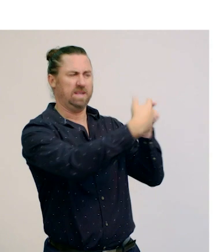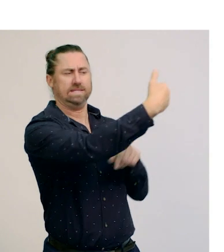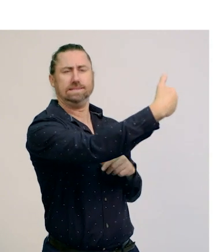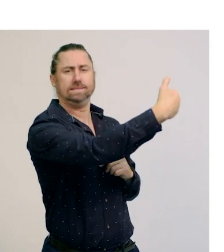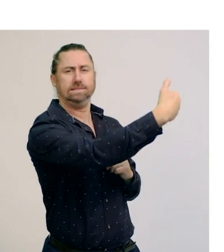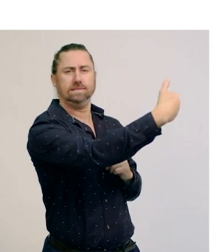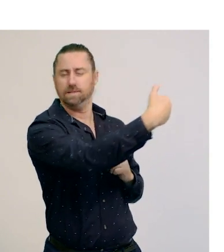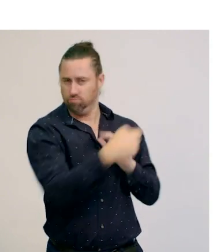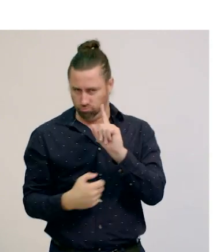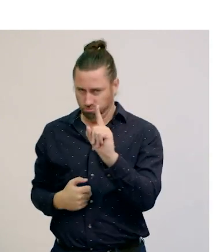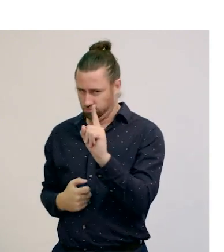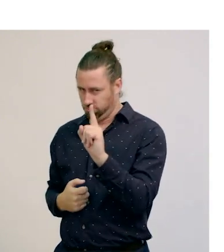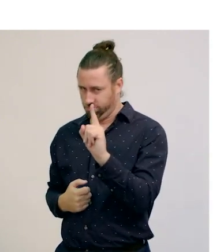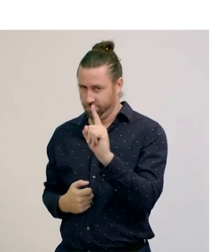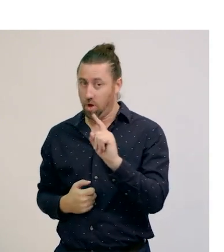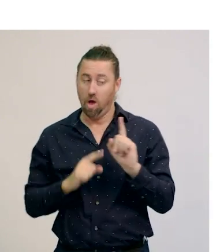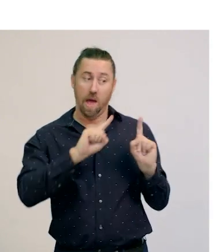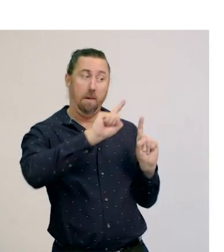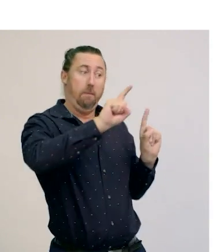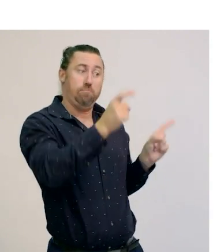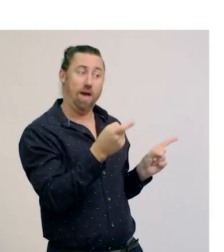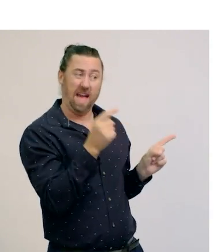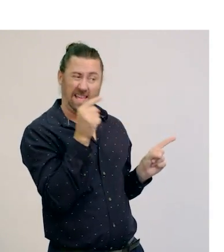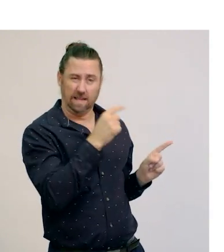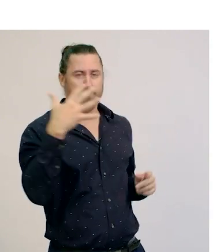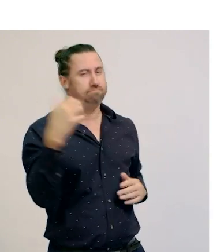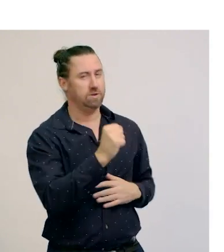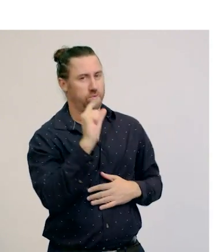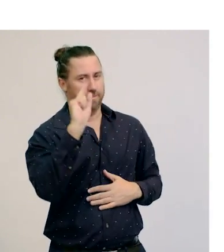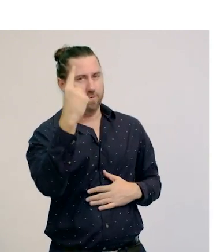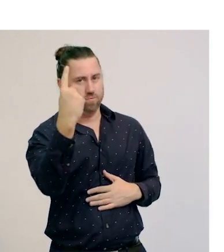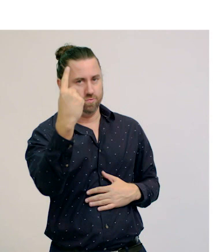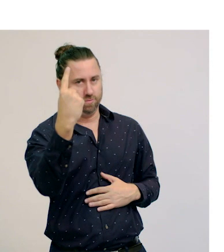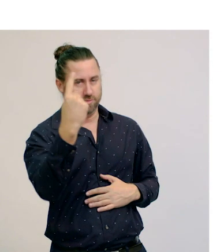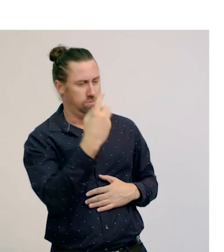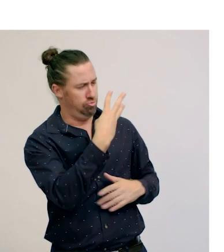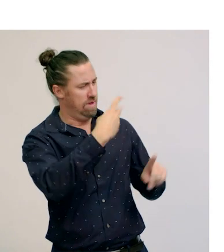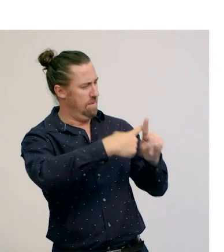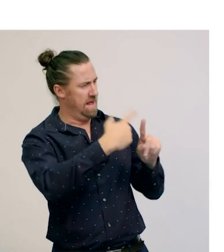Okay. As 3+2 is in brackets, we have to simplify this first.